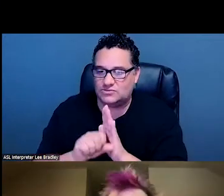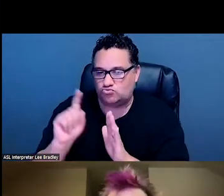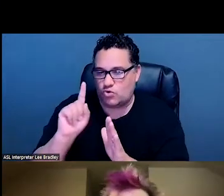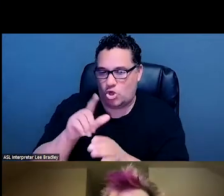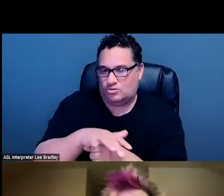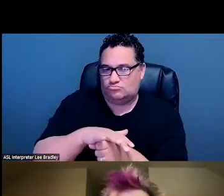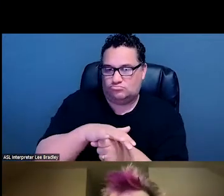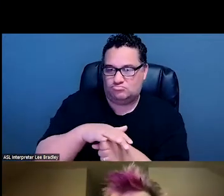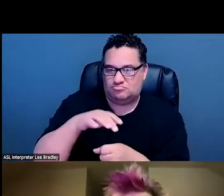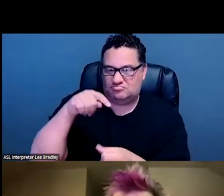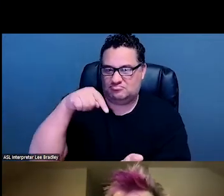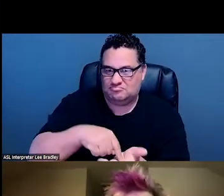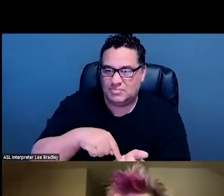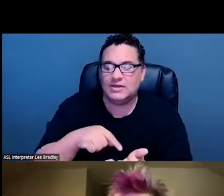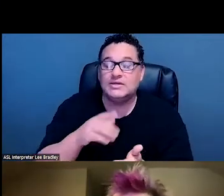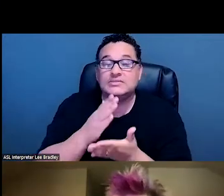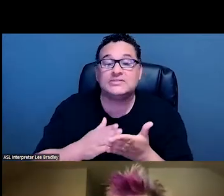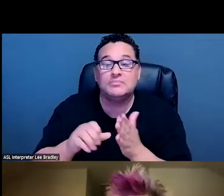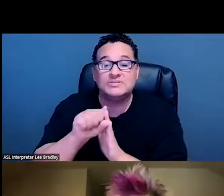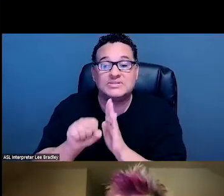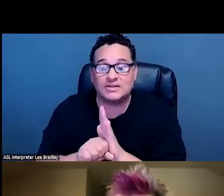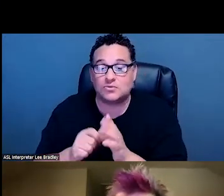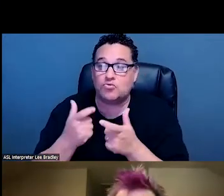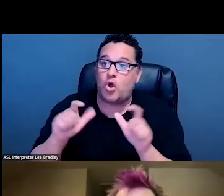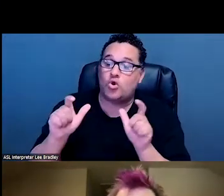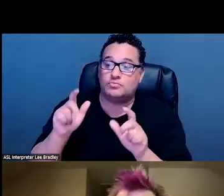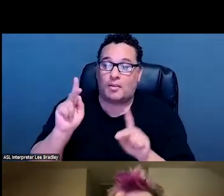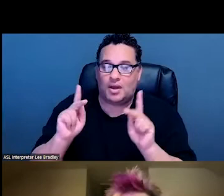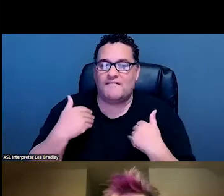SOME STATES, WITH LARGE POPULATIONS, HAVE MORE THAN ONE CENTER. THE BLUE DOTS,